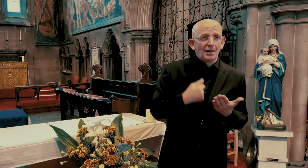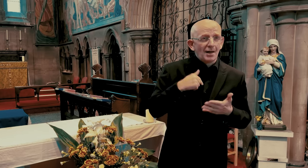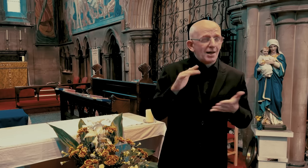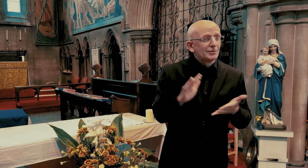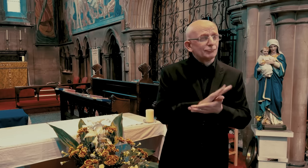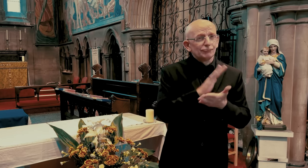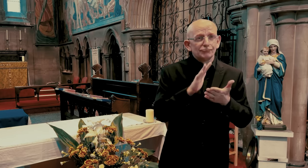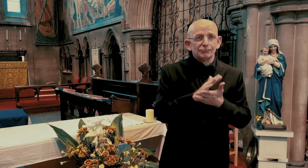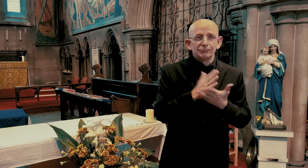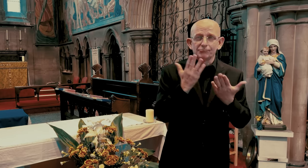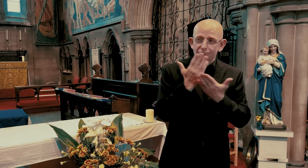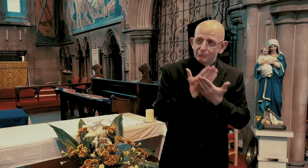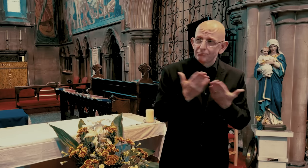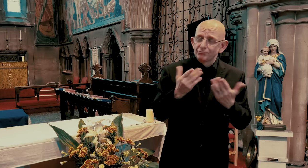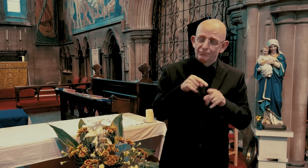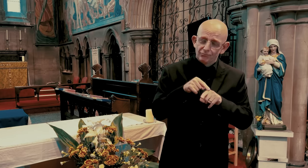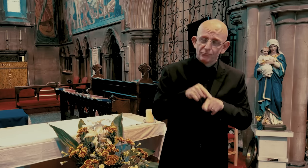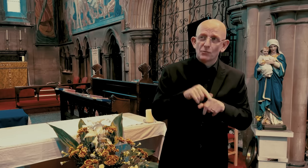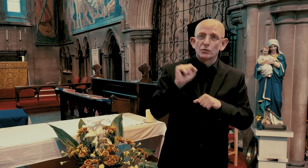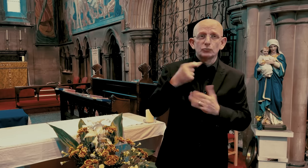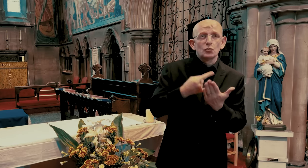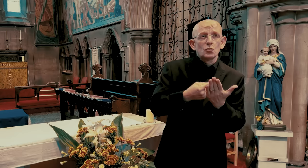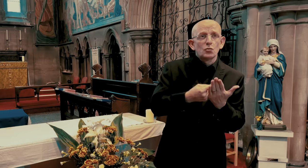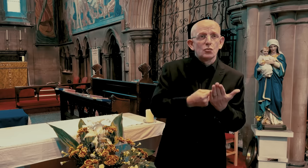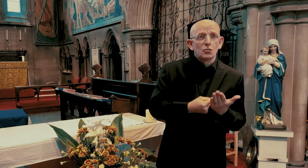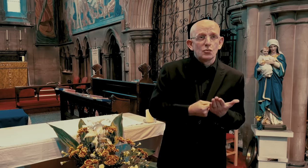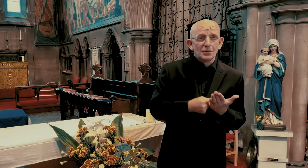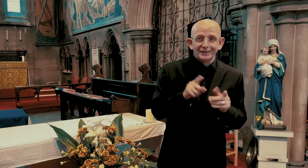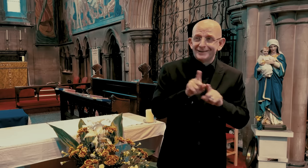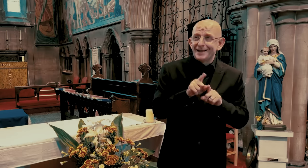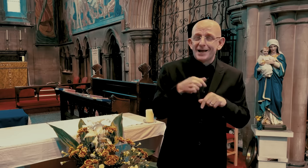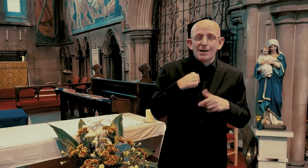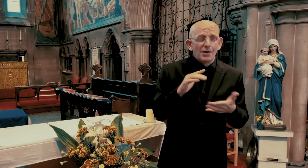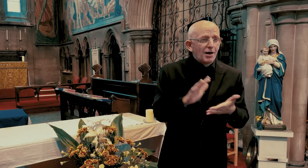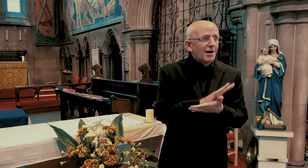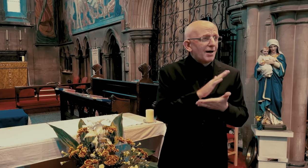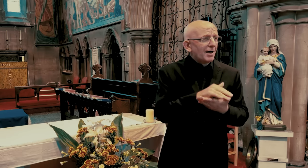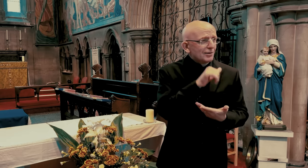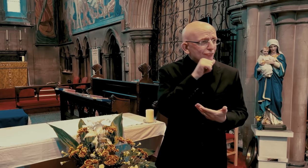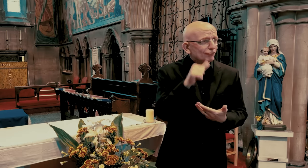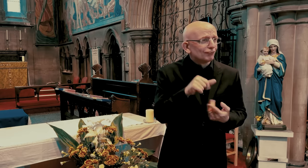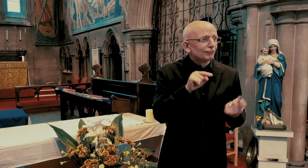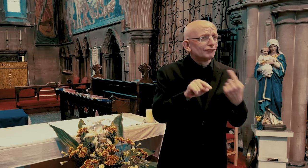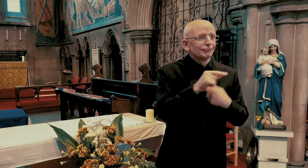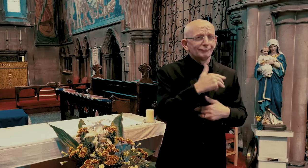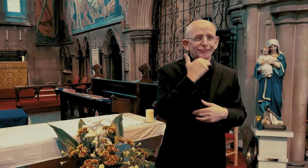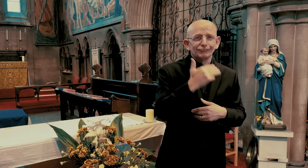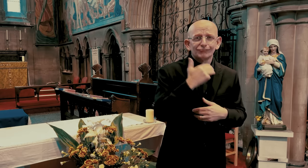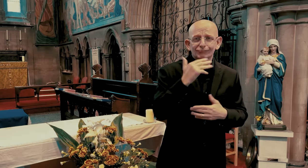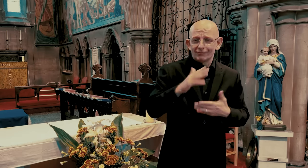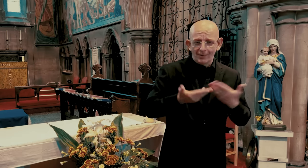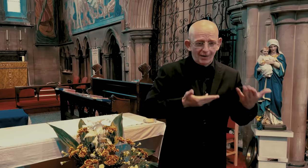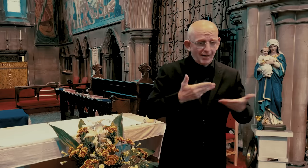I delight in the way of your decrees as much as in all riches.